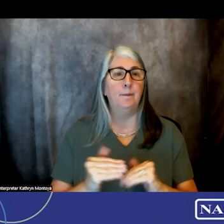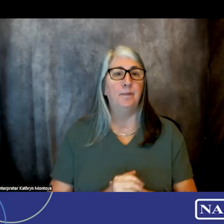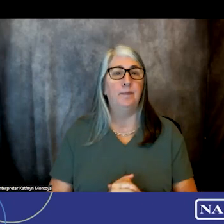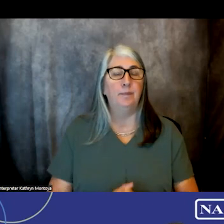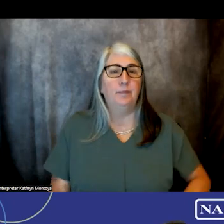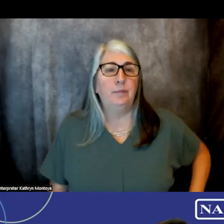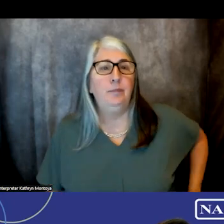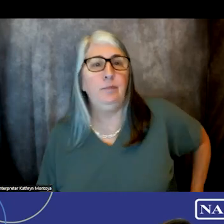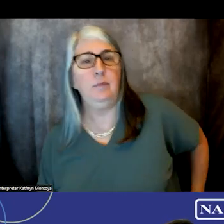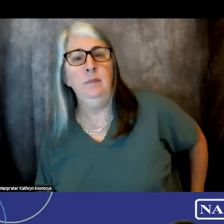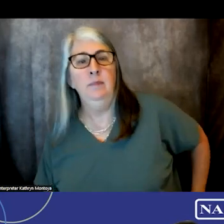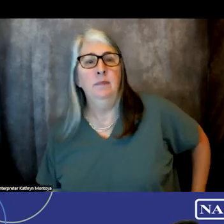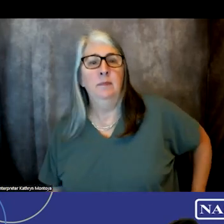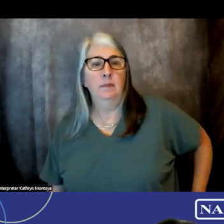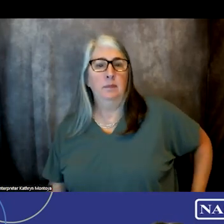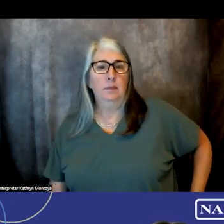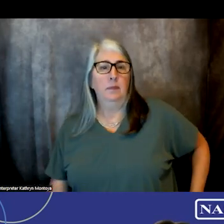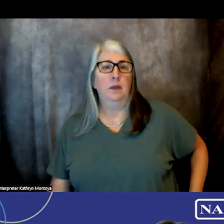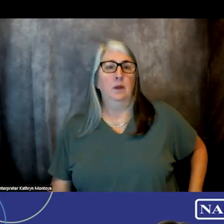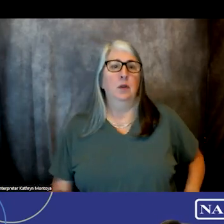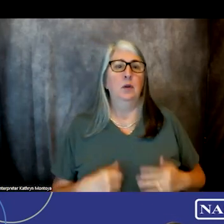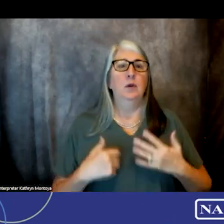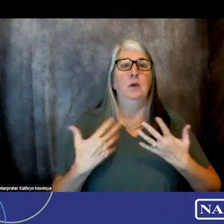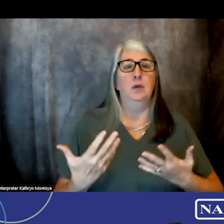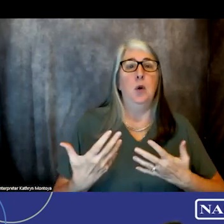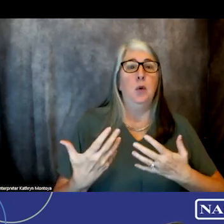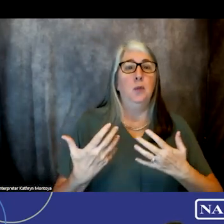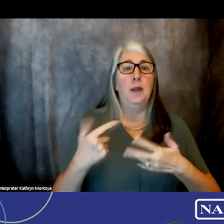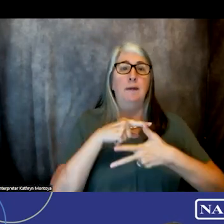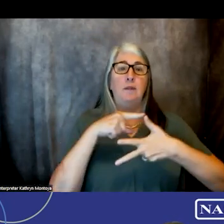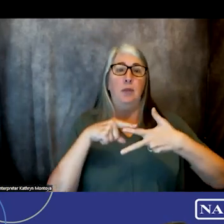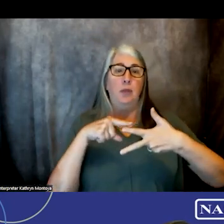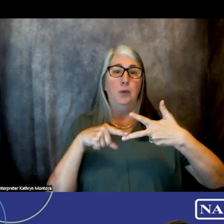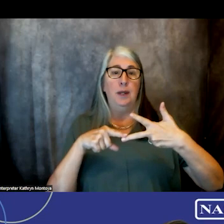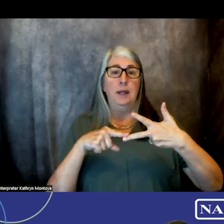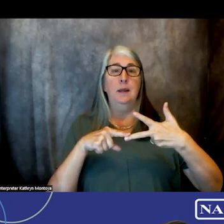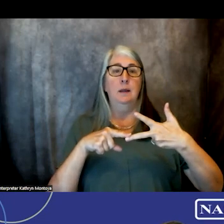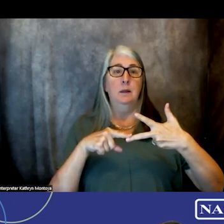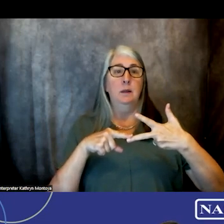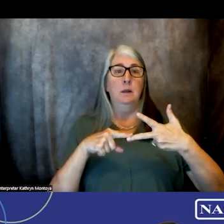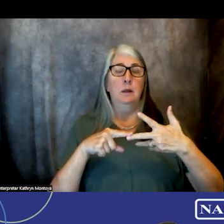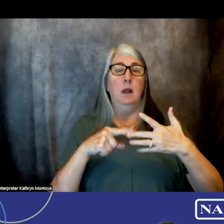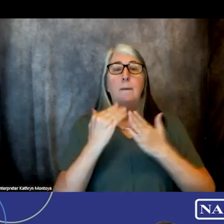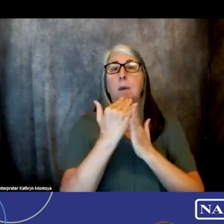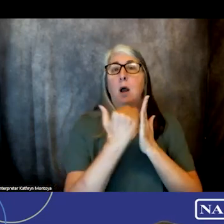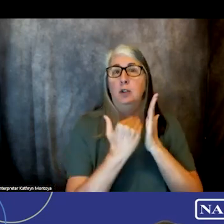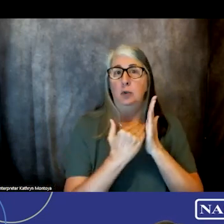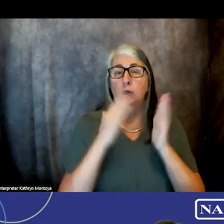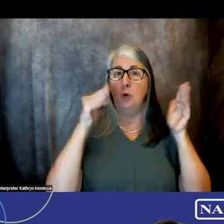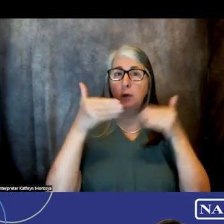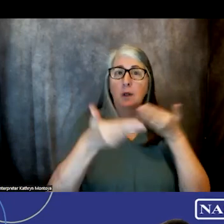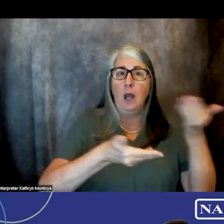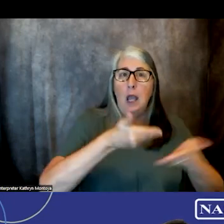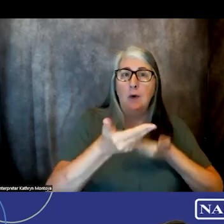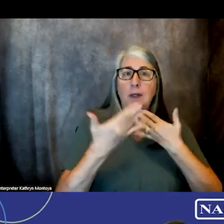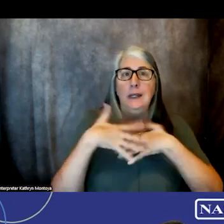SO THE TOOLKIT IS FOCUSED ON HIRING, INTEGRATING AND SUSTAINING